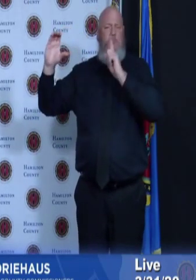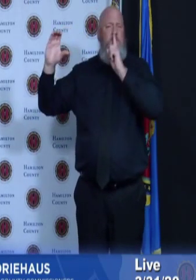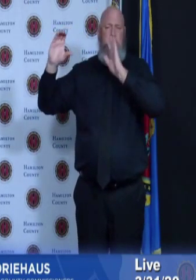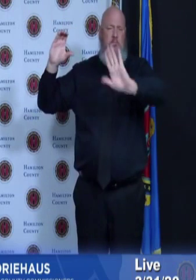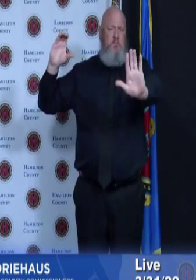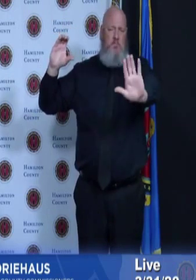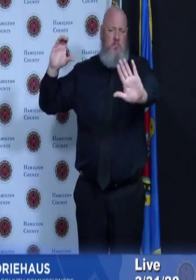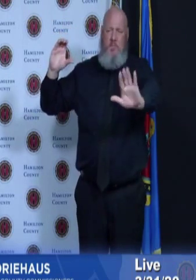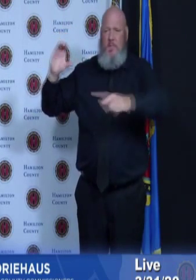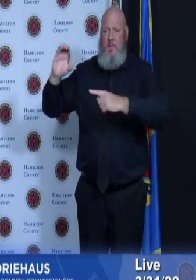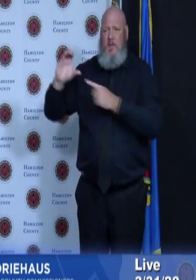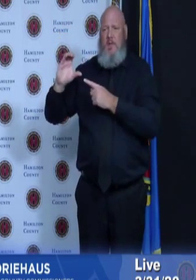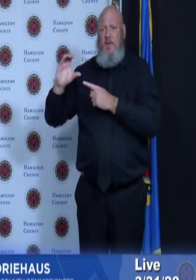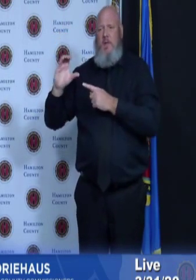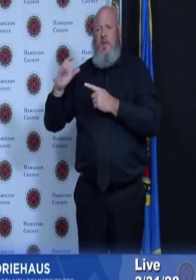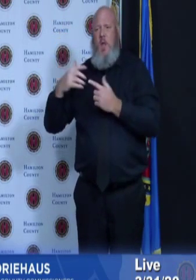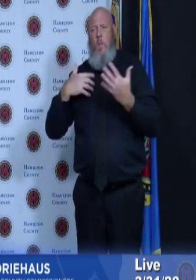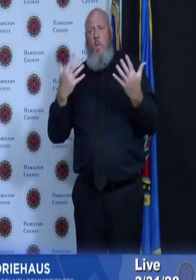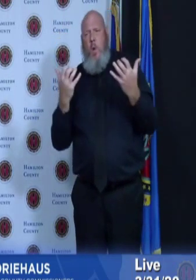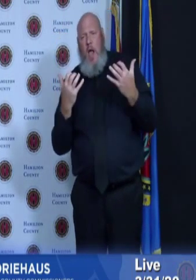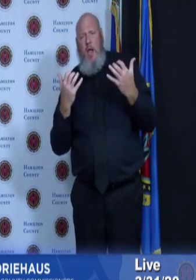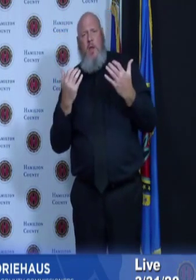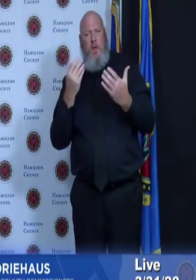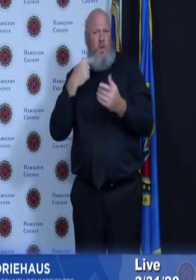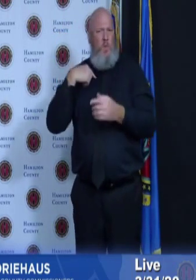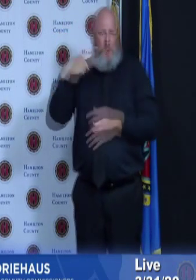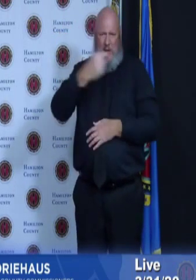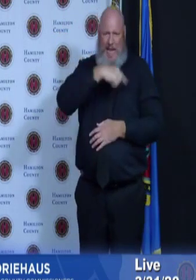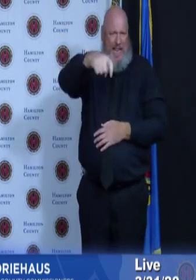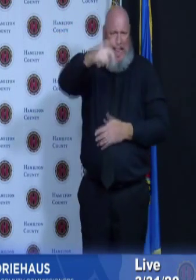those dollars throughout the county but we're trying to get a better